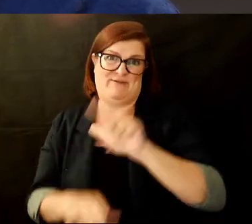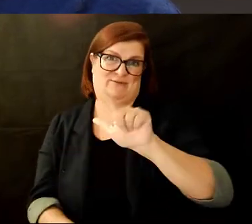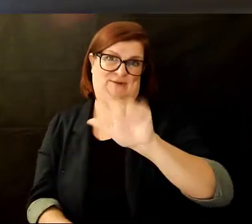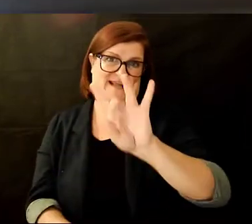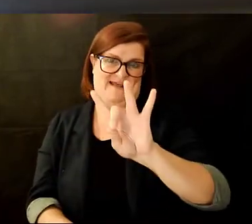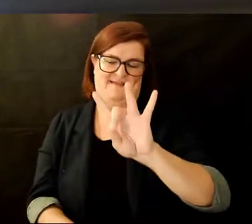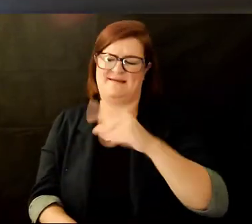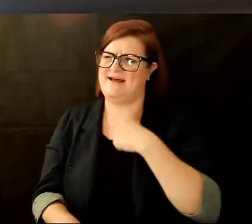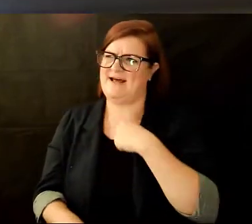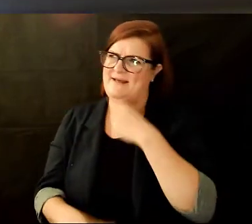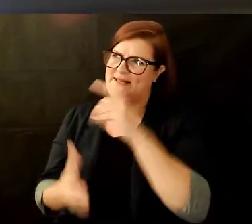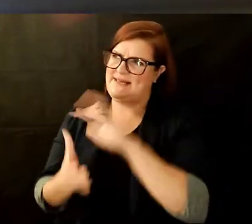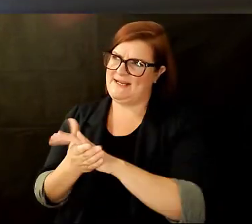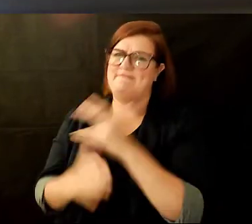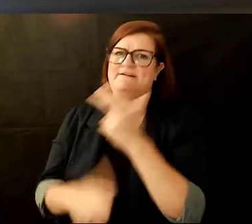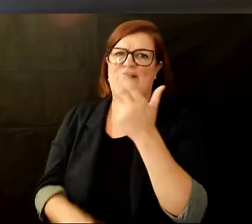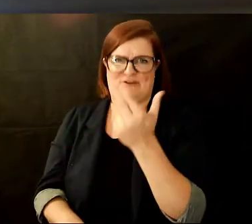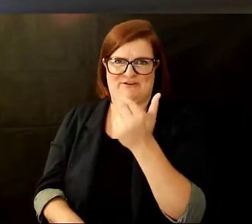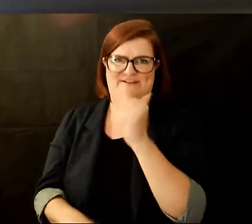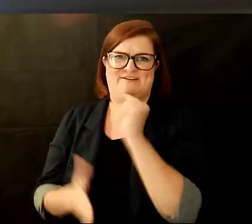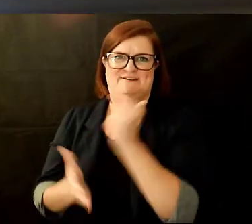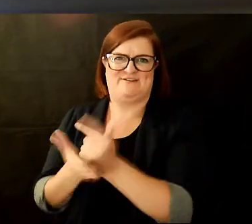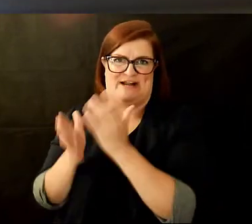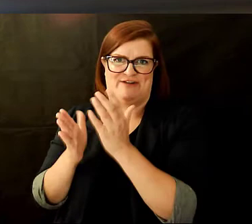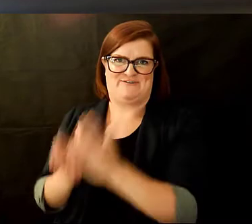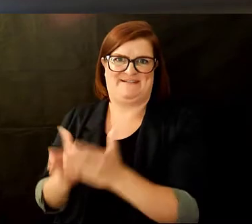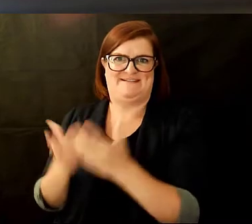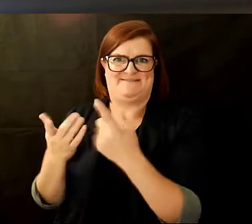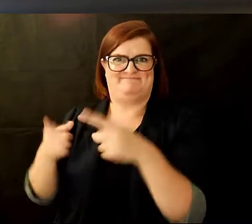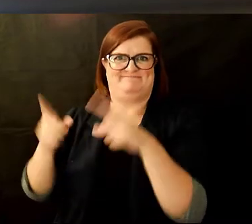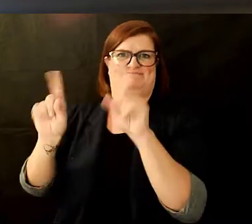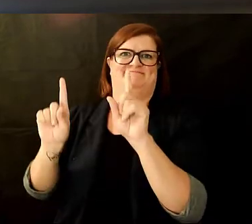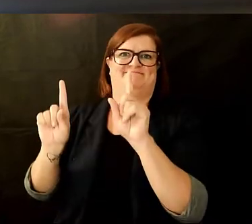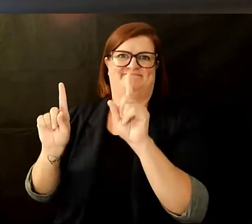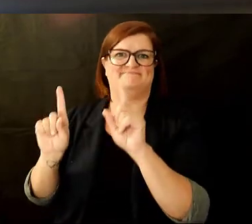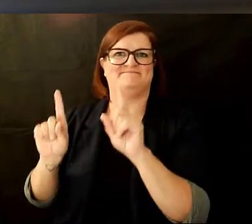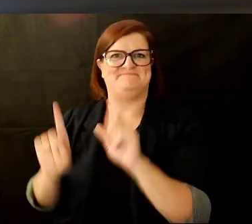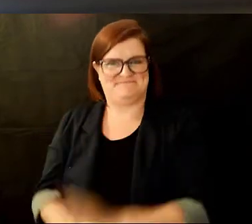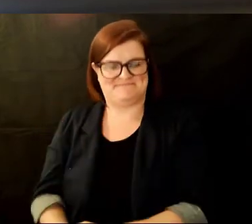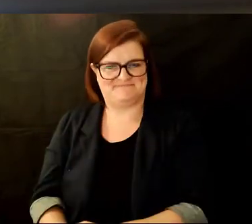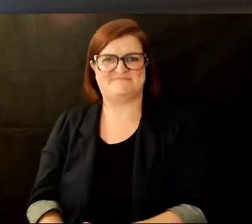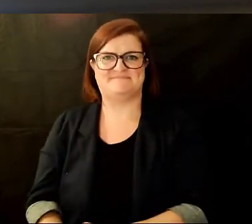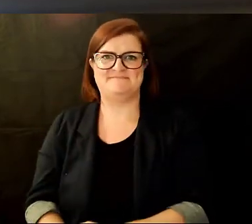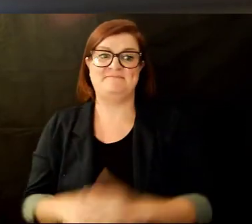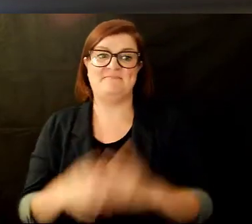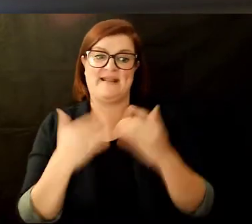I believe we have 13 full graduates from everything that we did this year.